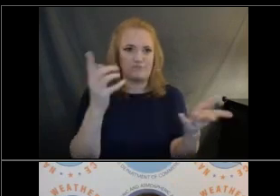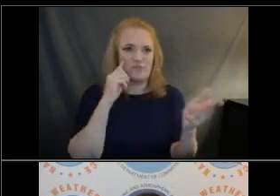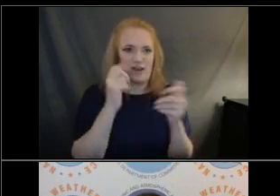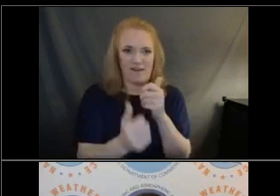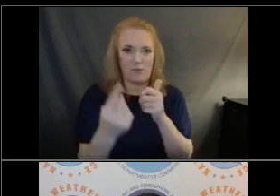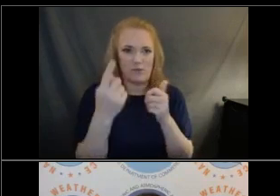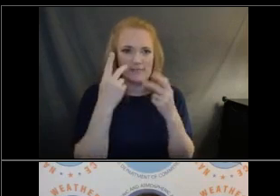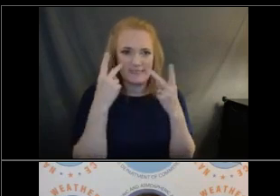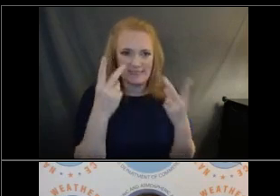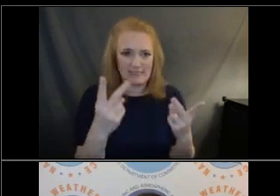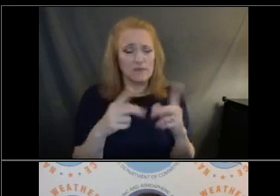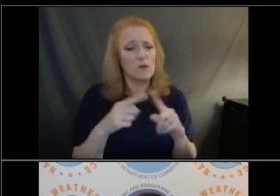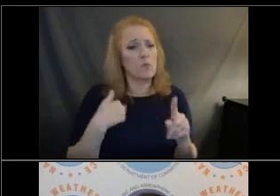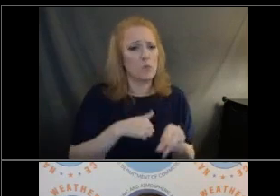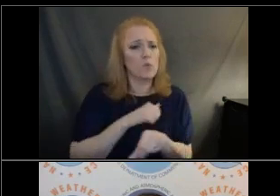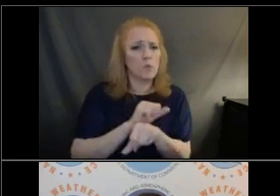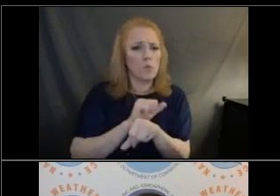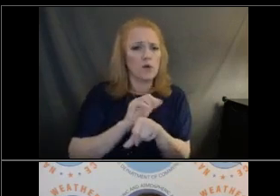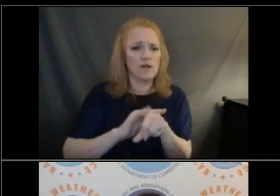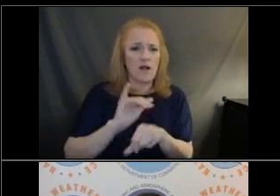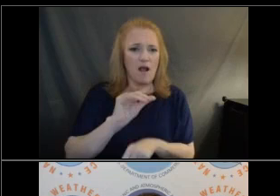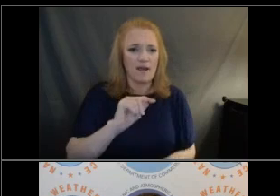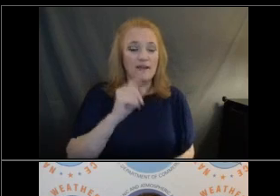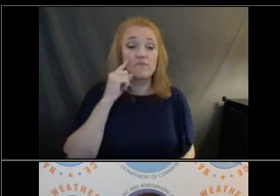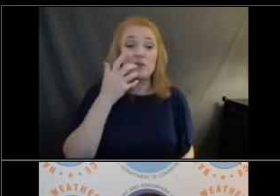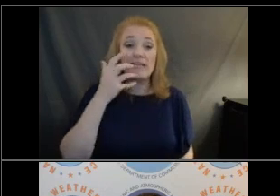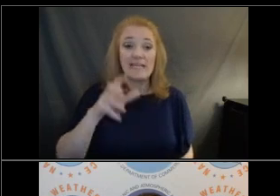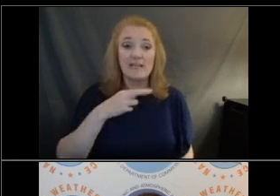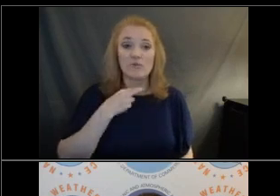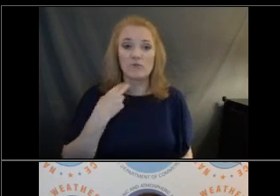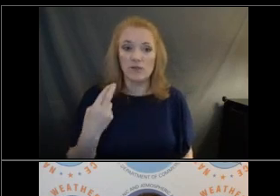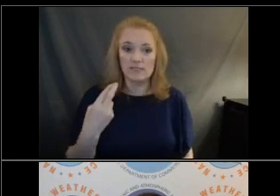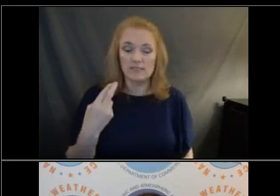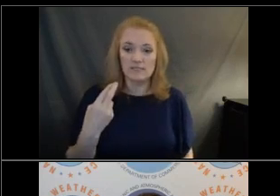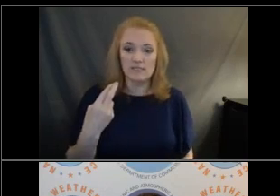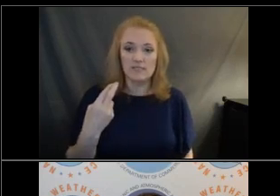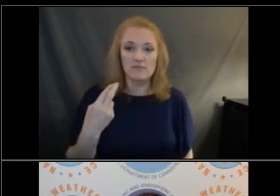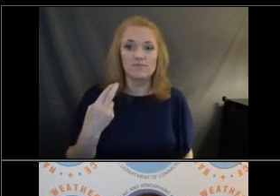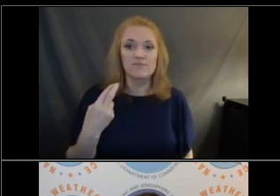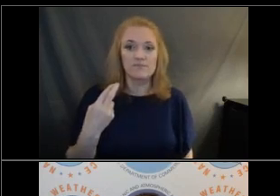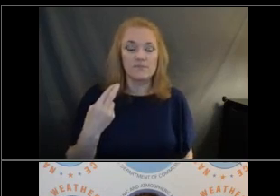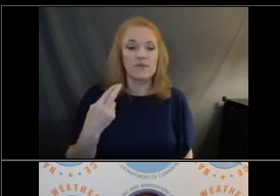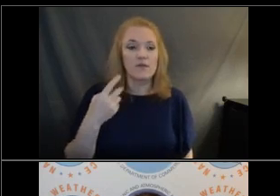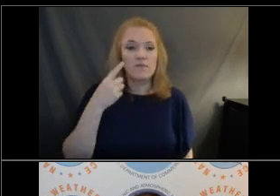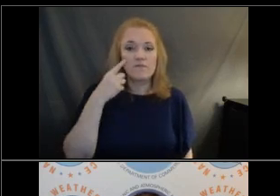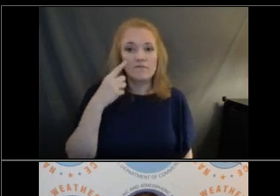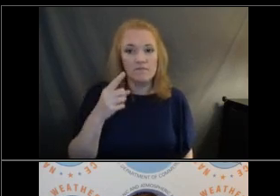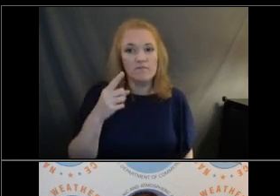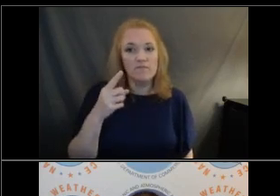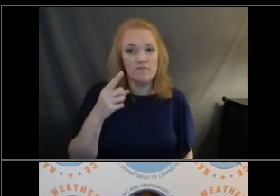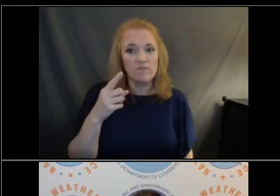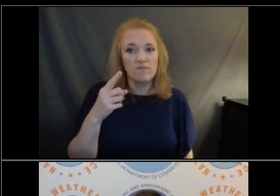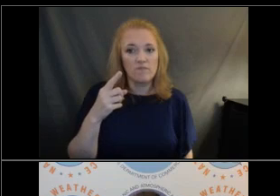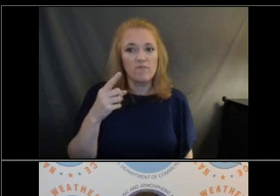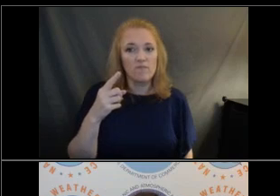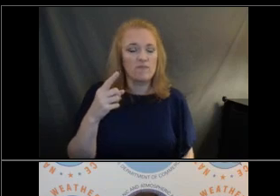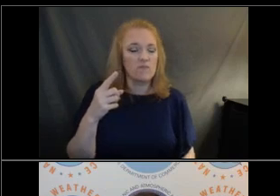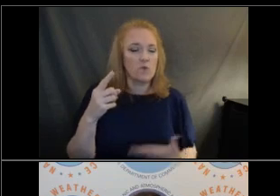but we are working on that. And then for HeatRisk, for the pure meteorological standpoint, HeatRisk